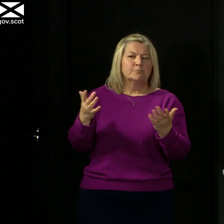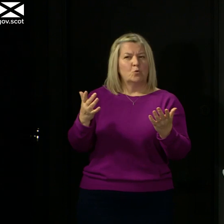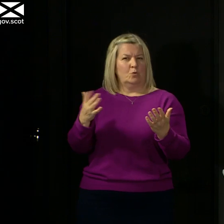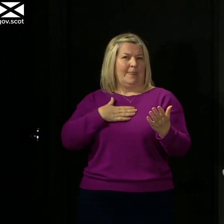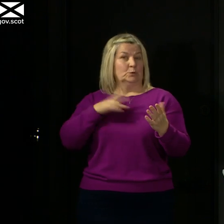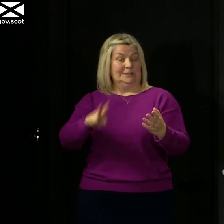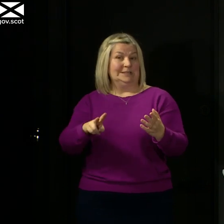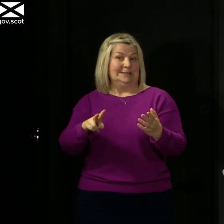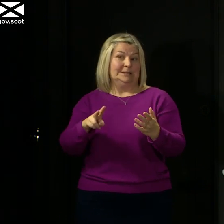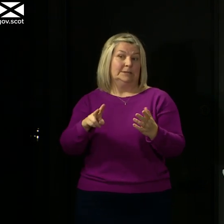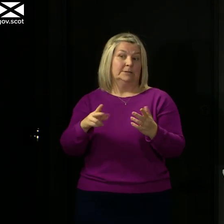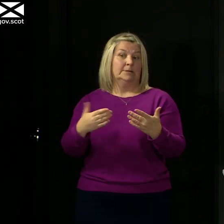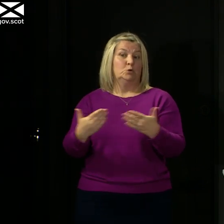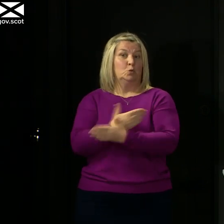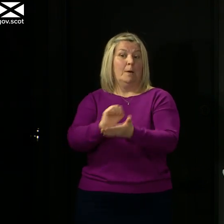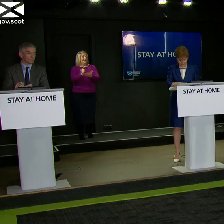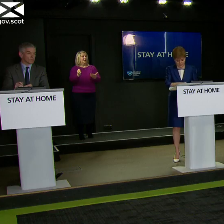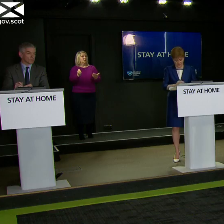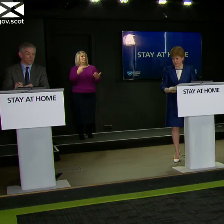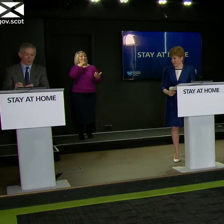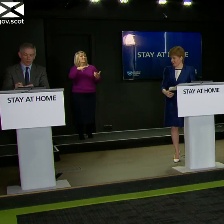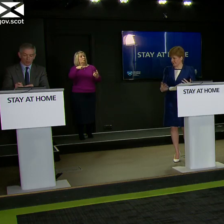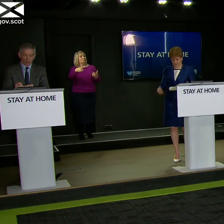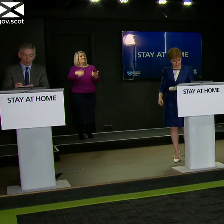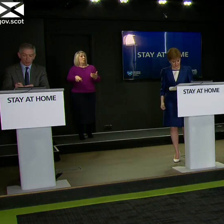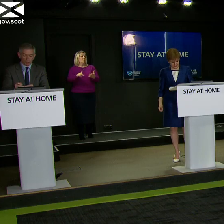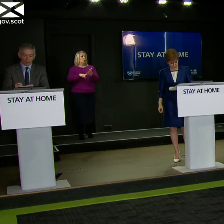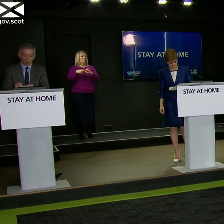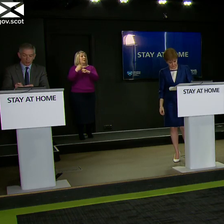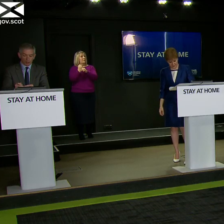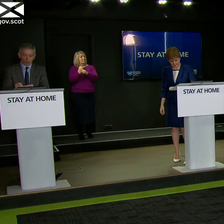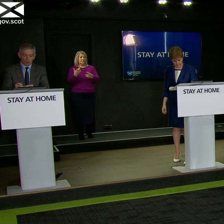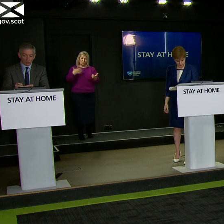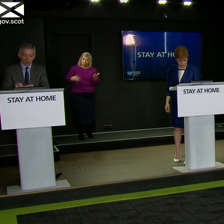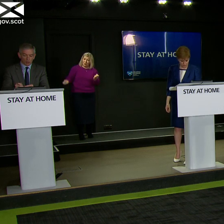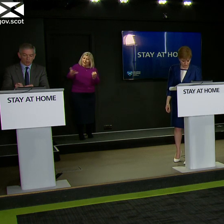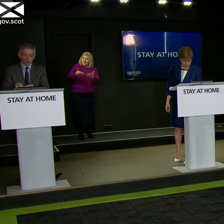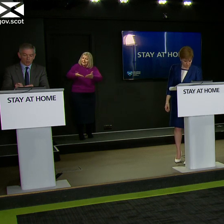Gregor do you want to add anything on the sort of clinical aspects of that kind of approach?